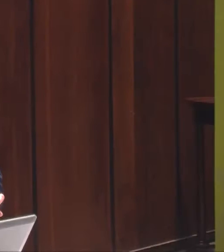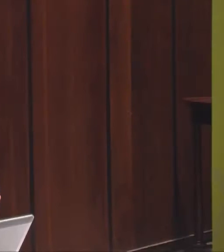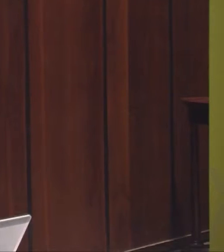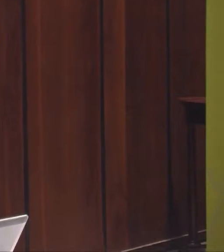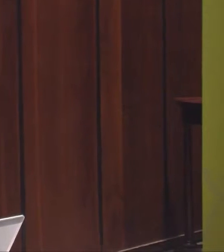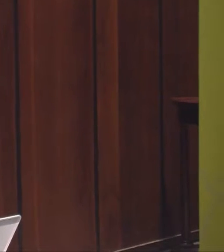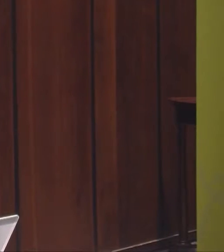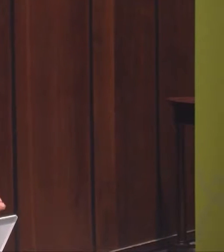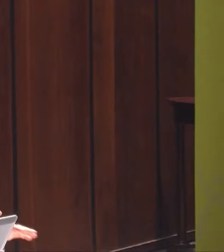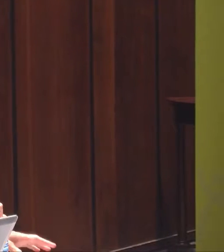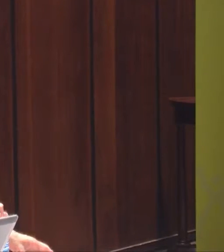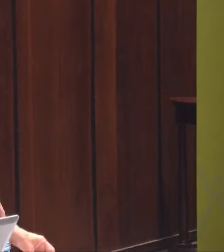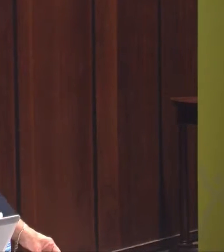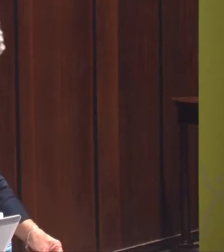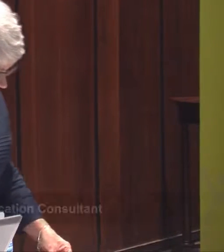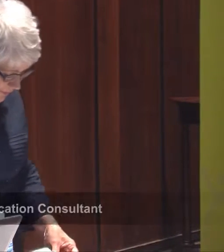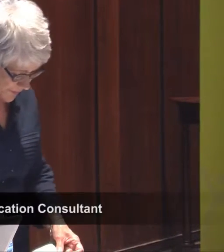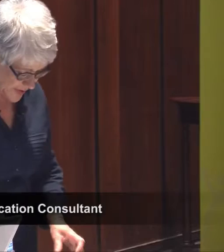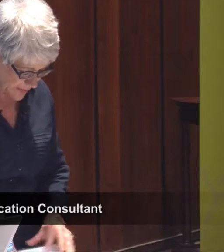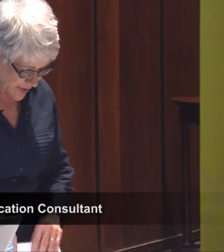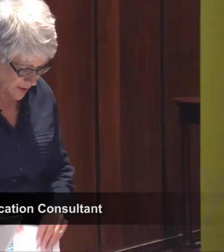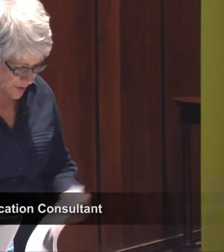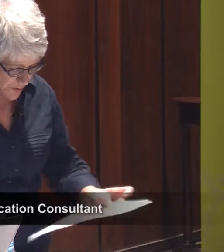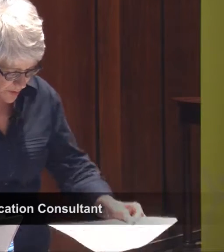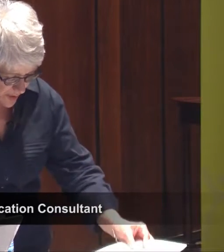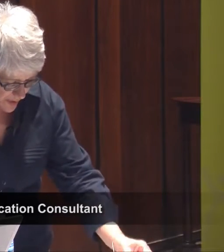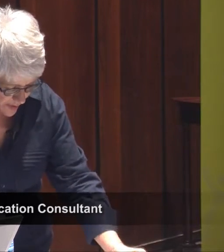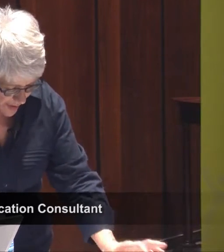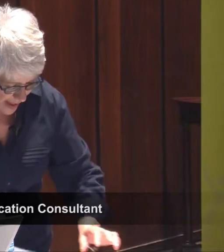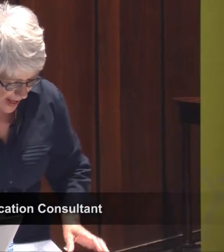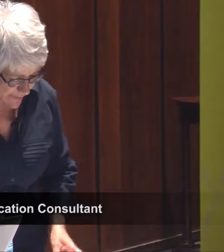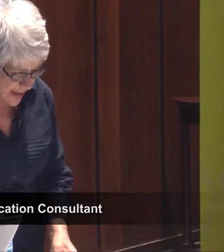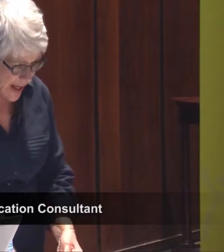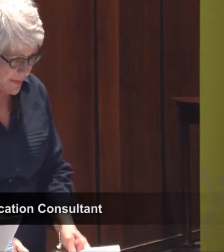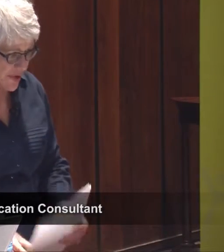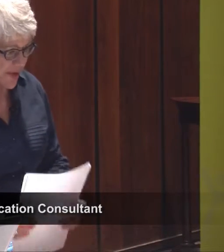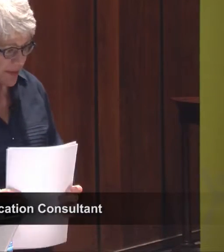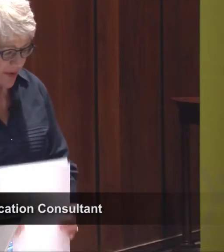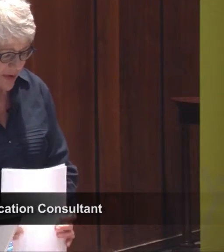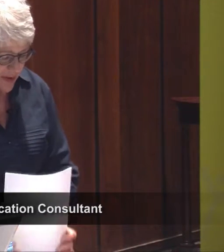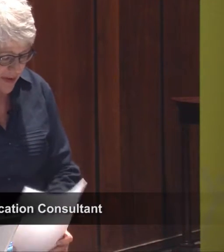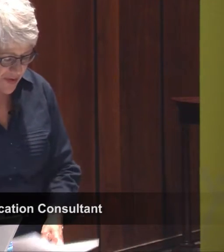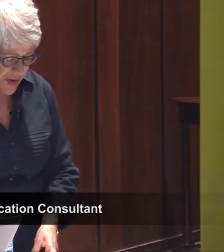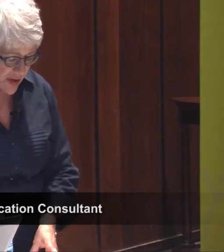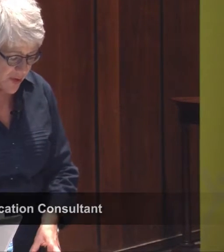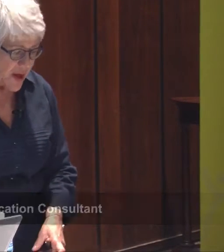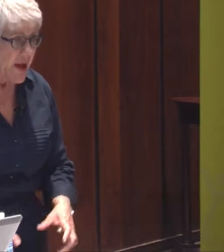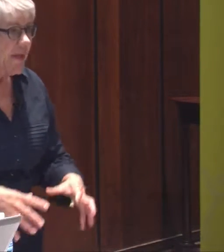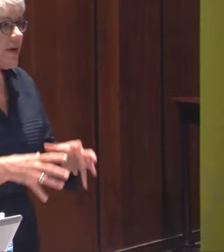Some of you may, this may be something you haven't had much experience with, so there's